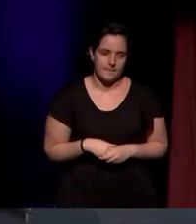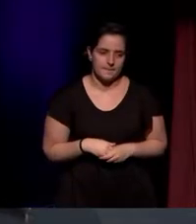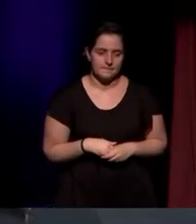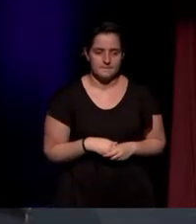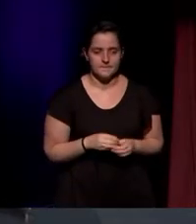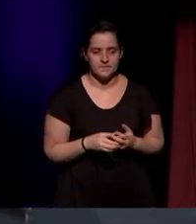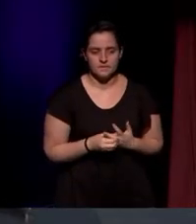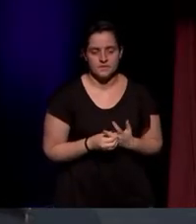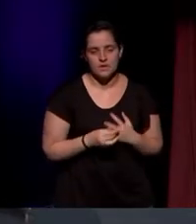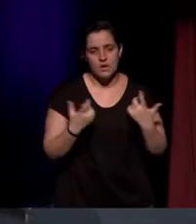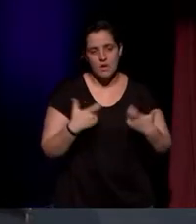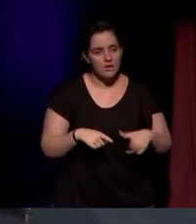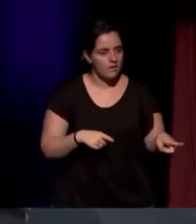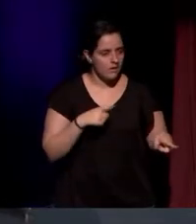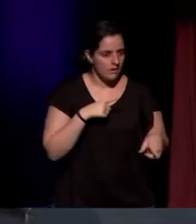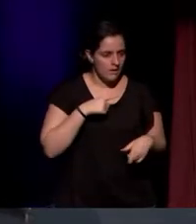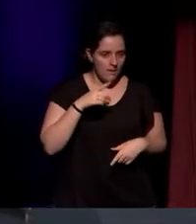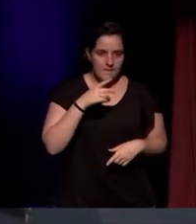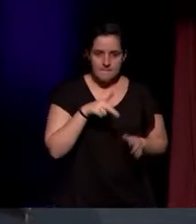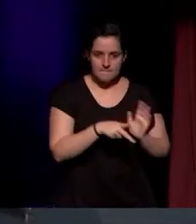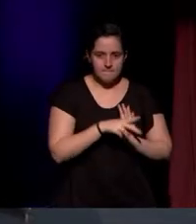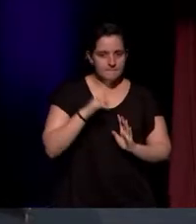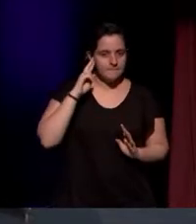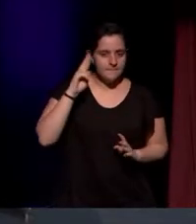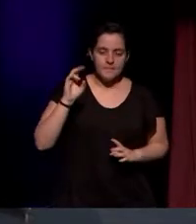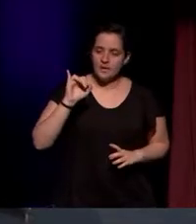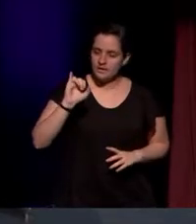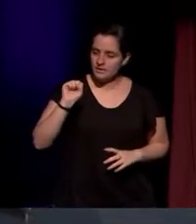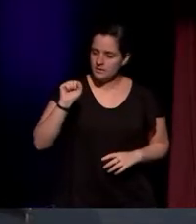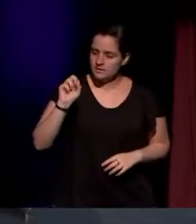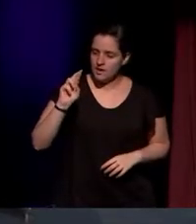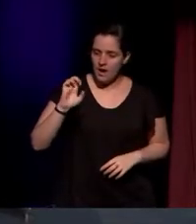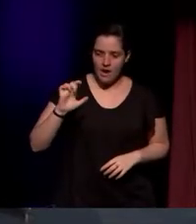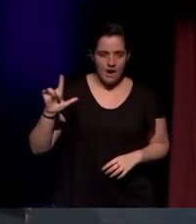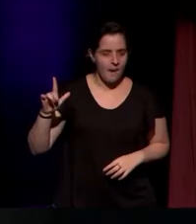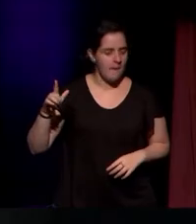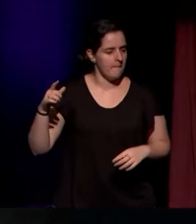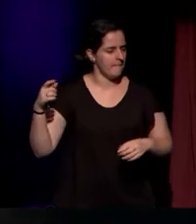So when it does, Israel goes there and bombarded Lebanon, southern Lebanon,